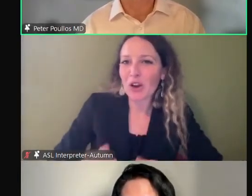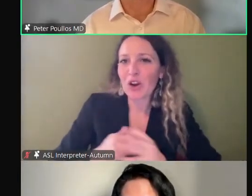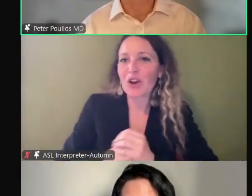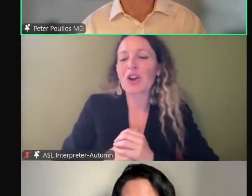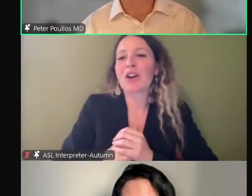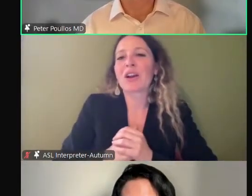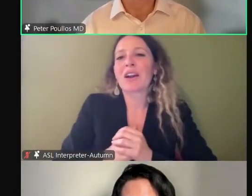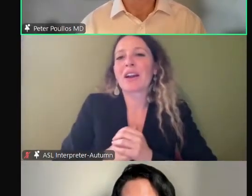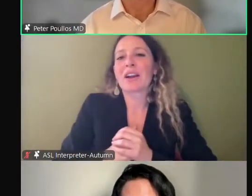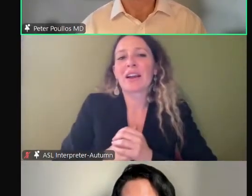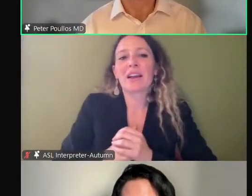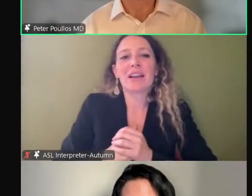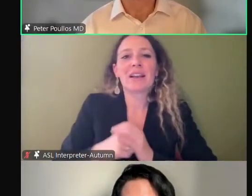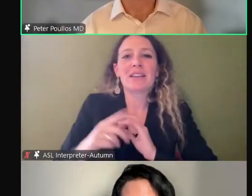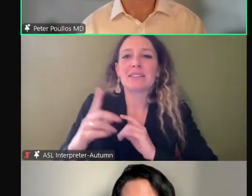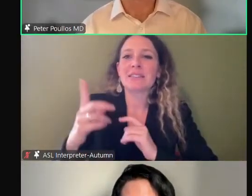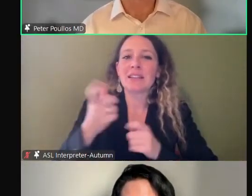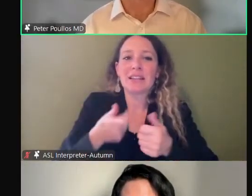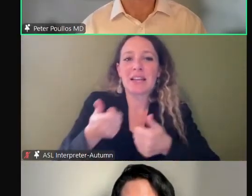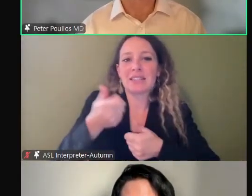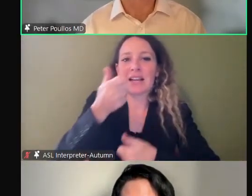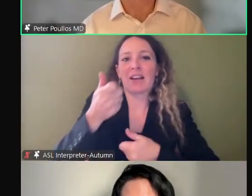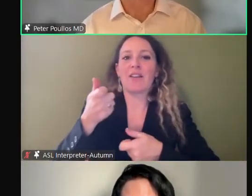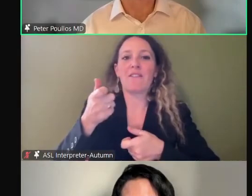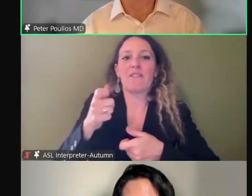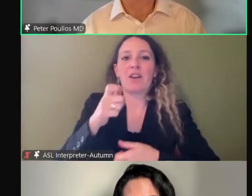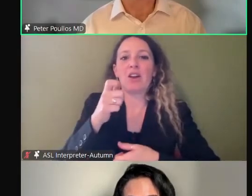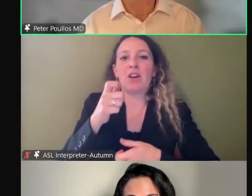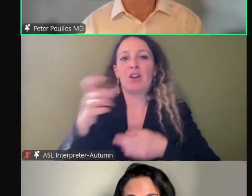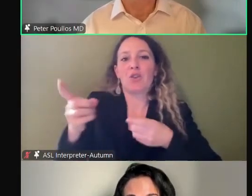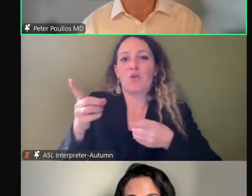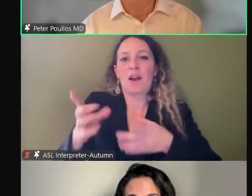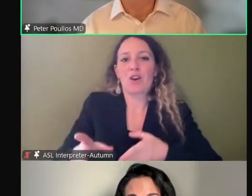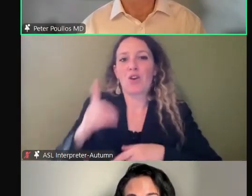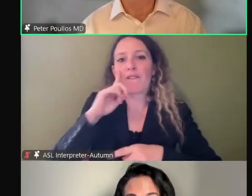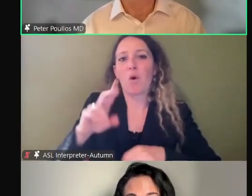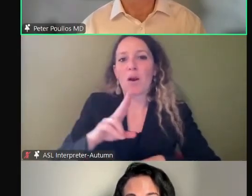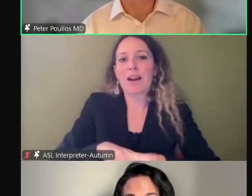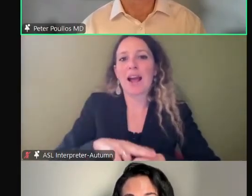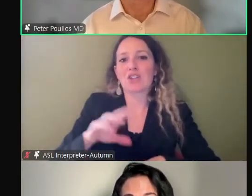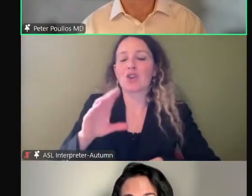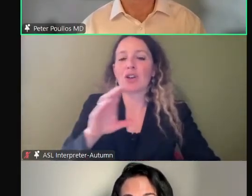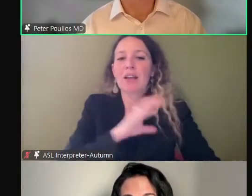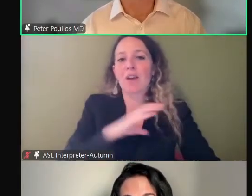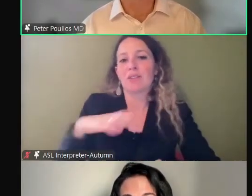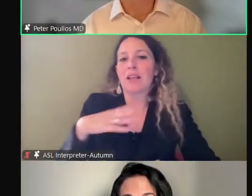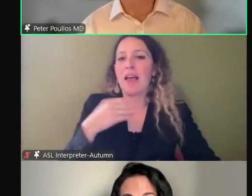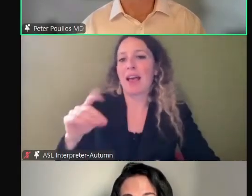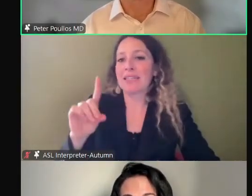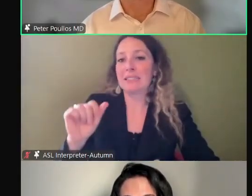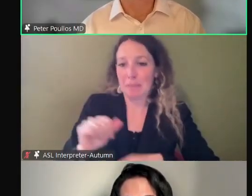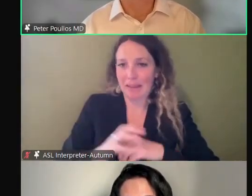Director of the National Council on Disability. The NCD is the advisory council to Congress on